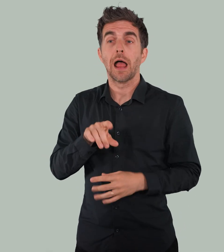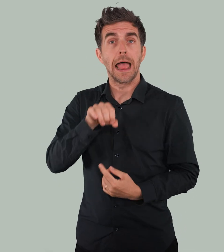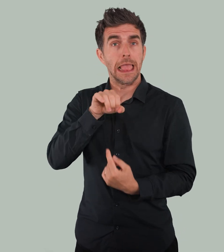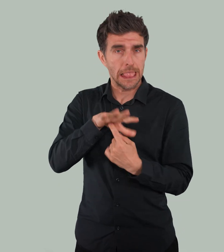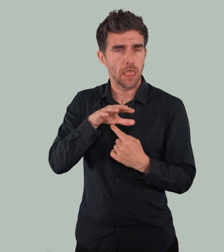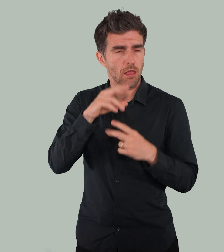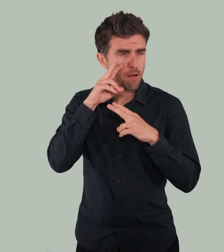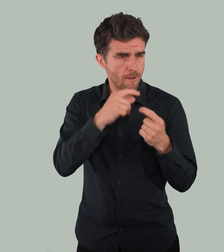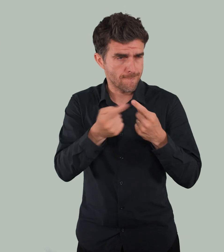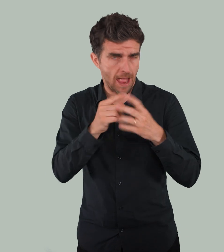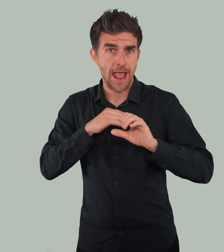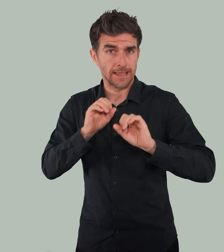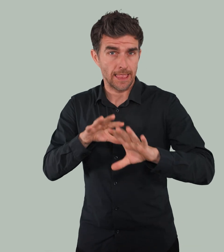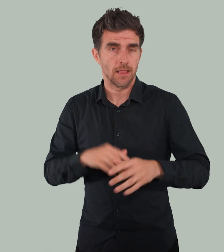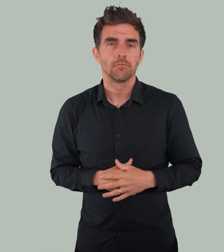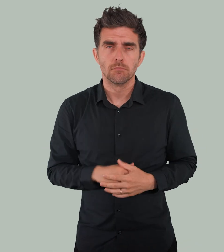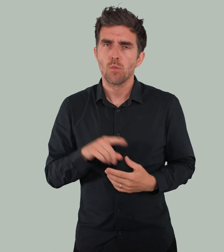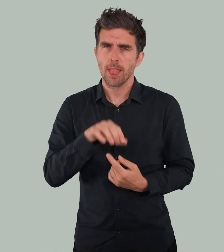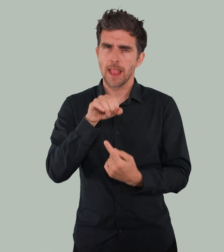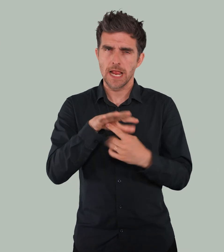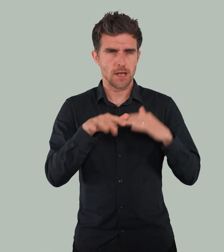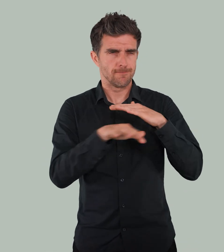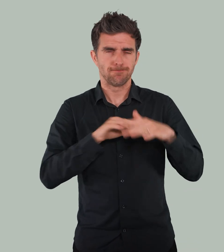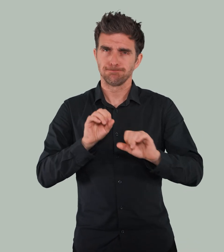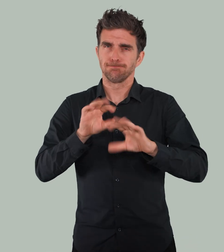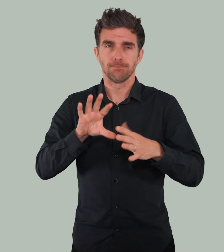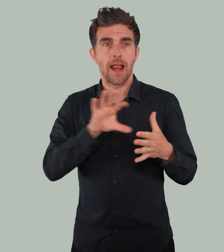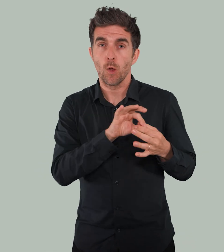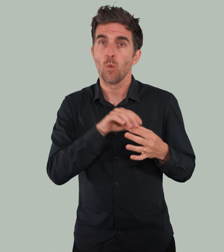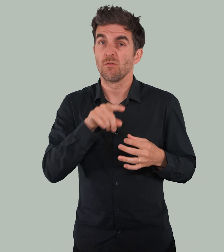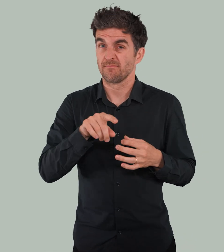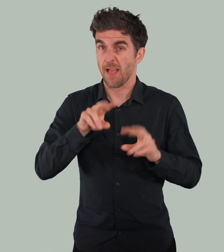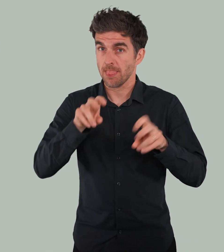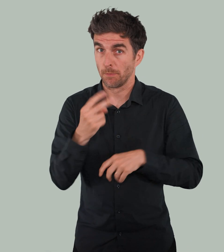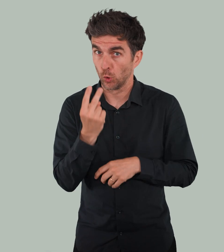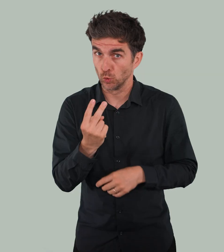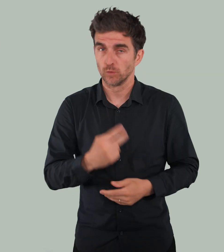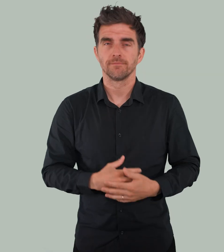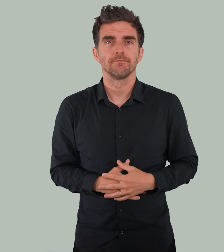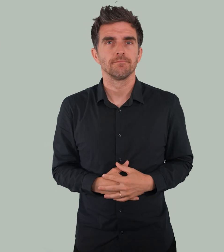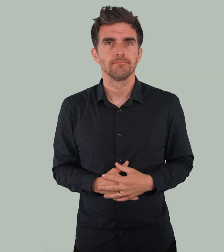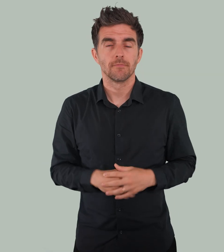Key findings Key messages on Theme 2